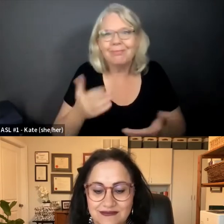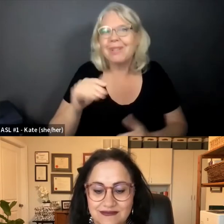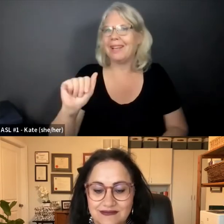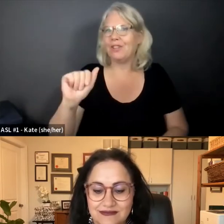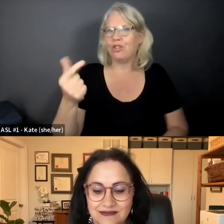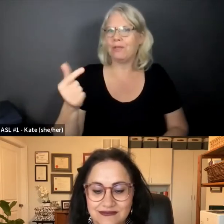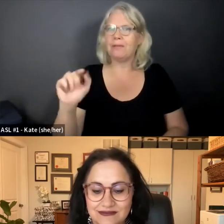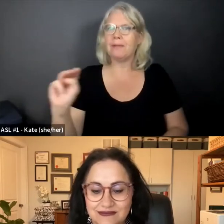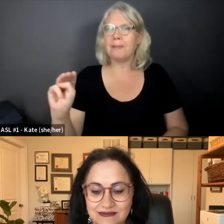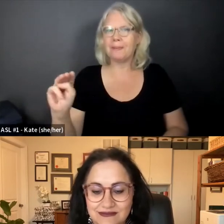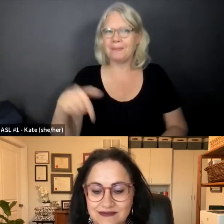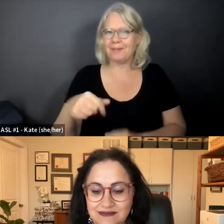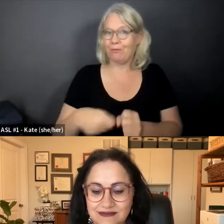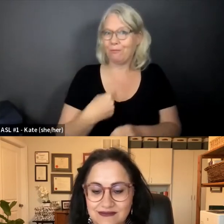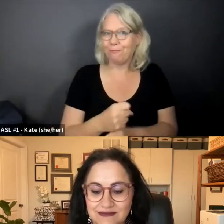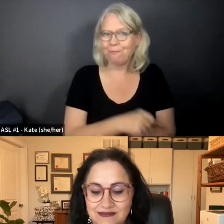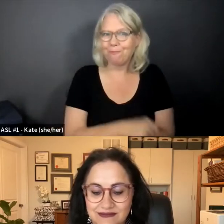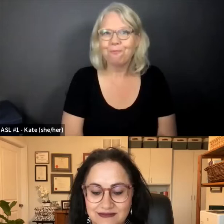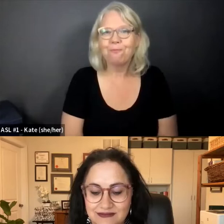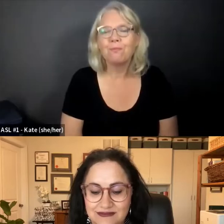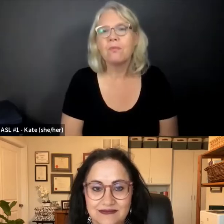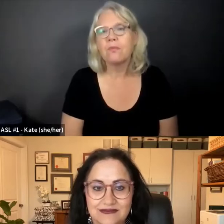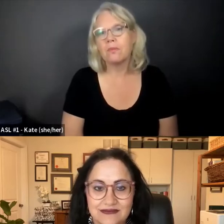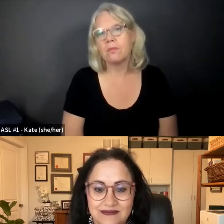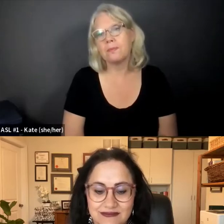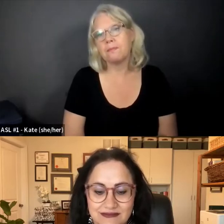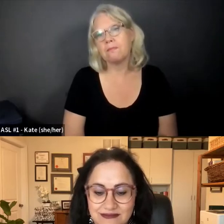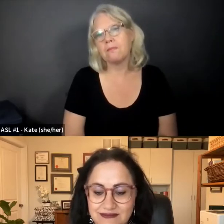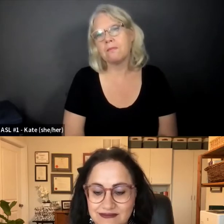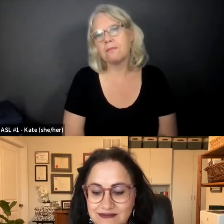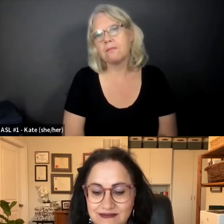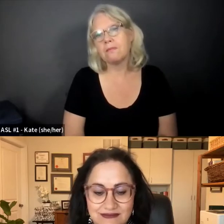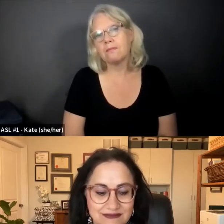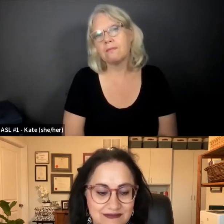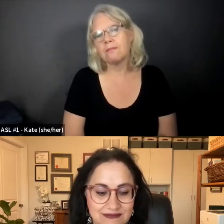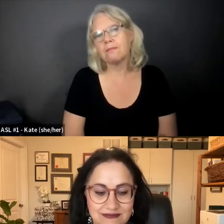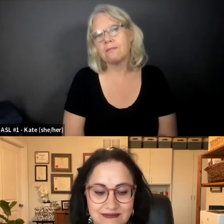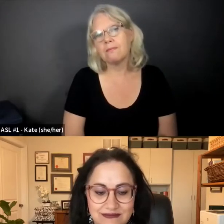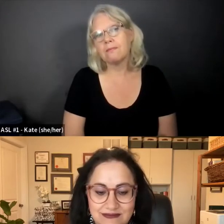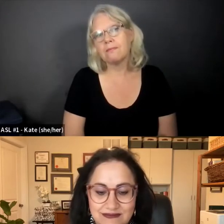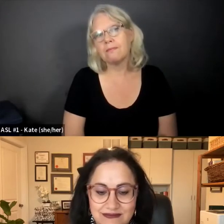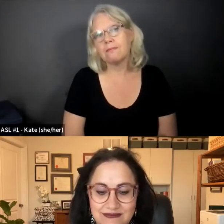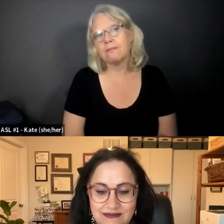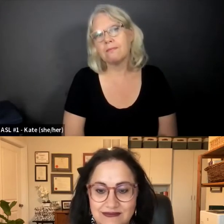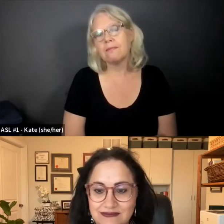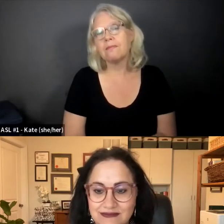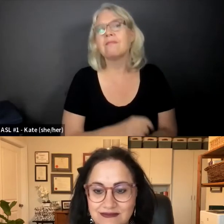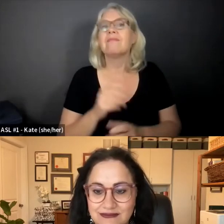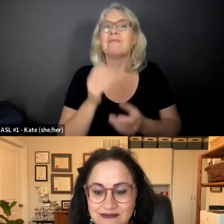WE HAVE - THE BEGINNING IS GOING TO BE A BORING PHASE.